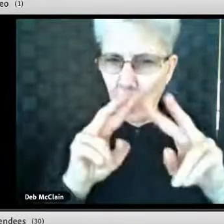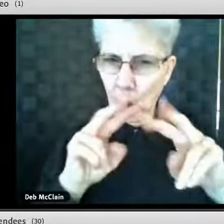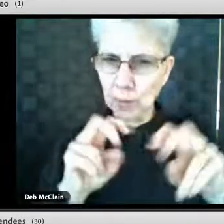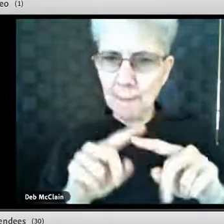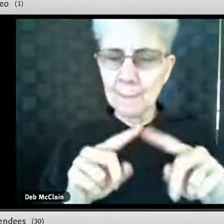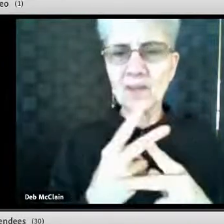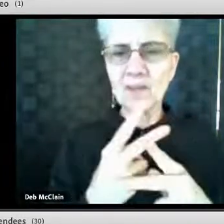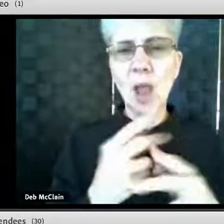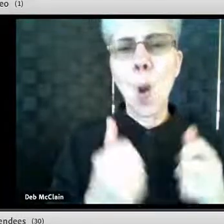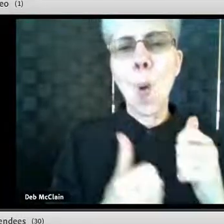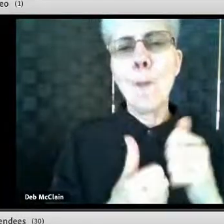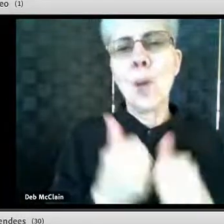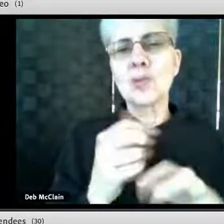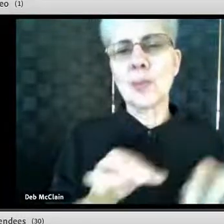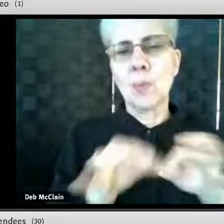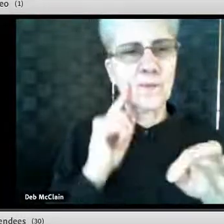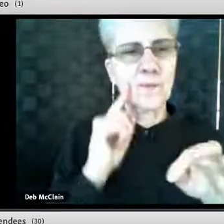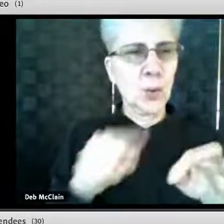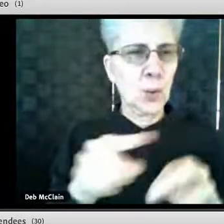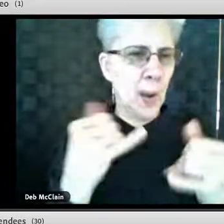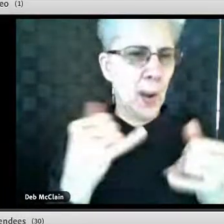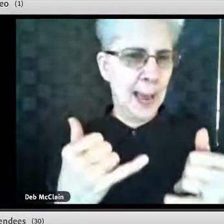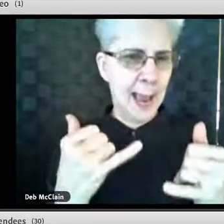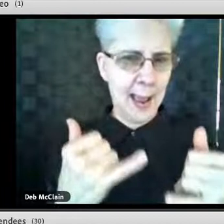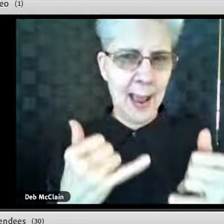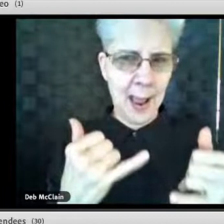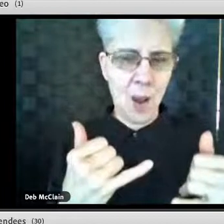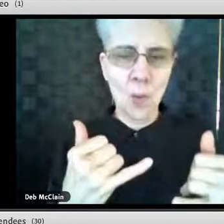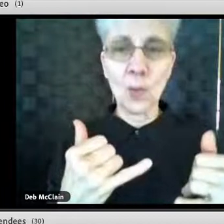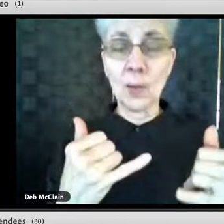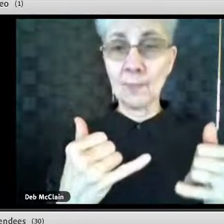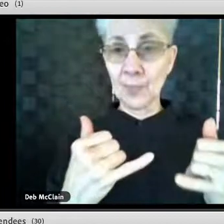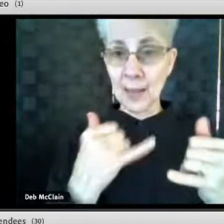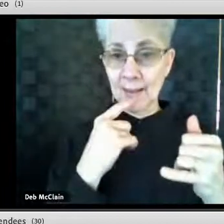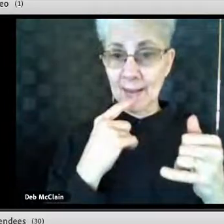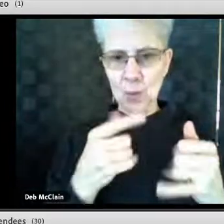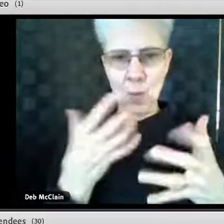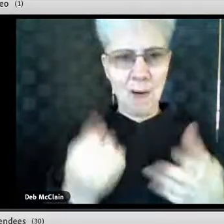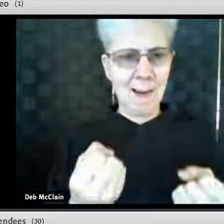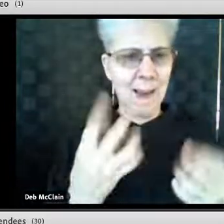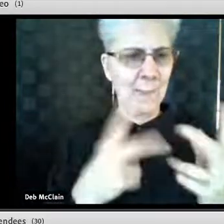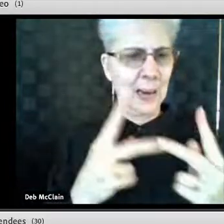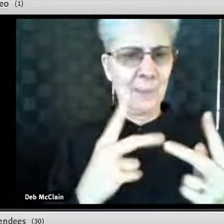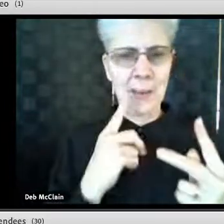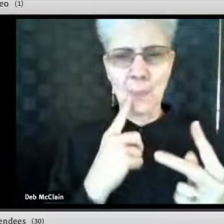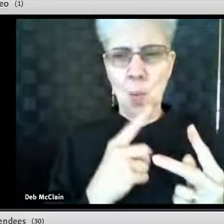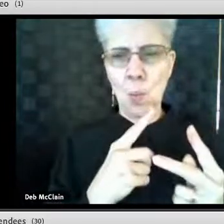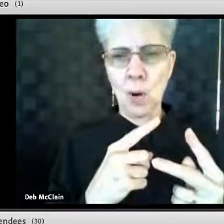but figure out what is actually useful for you at this time. If you're down to how many people were swiping right